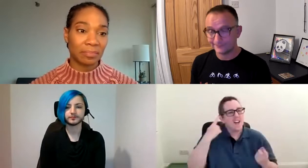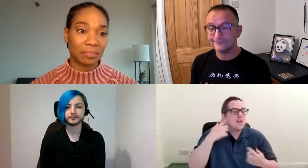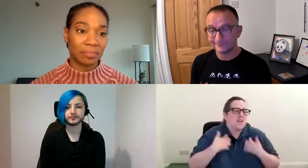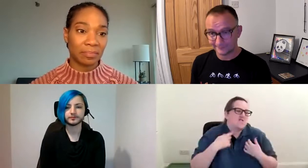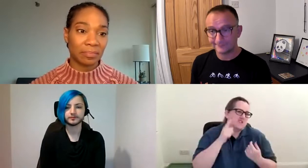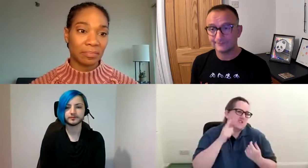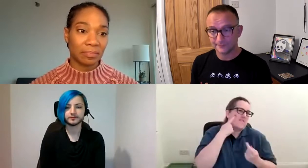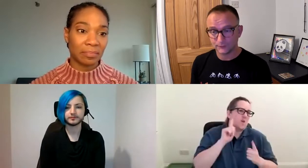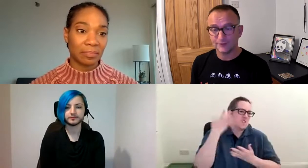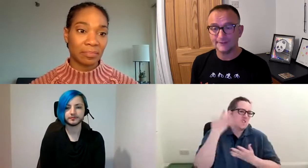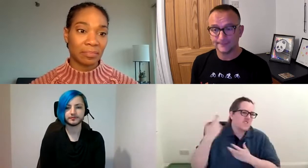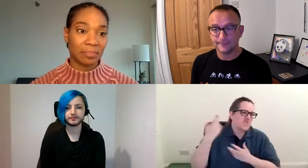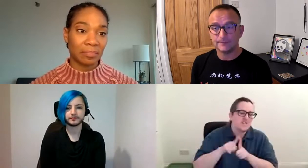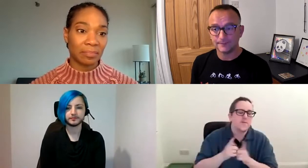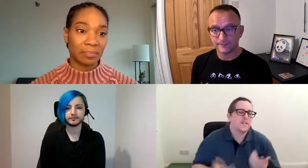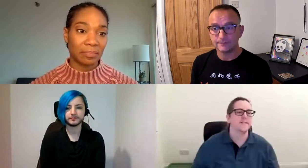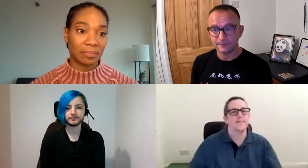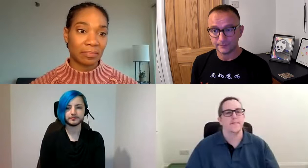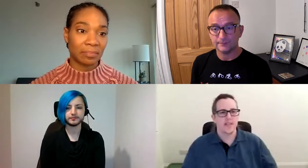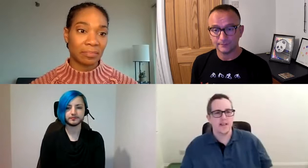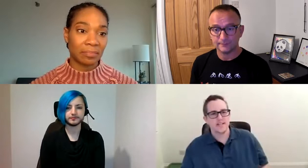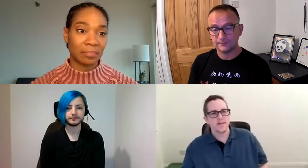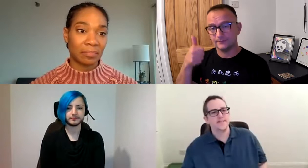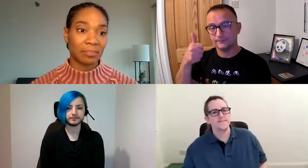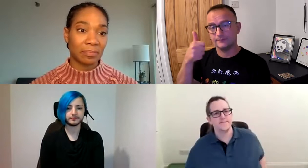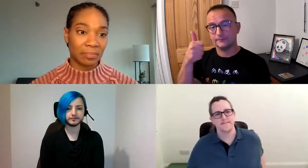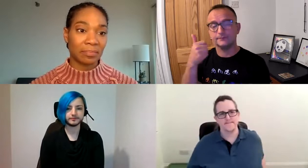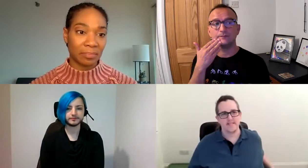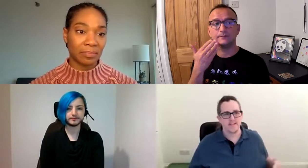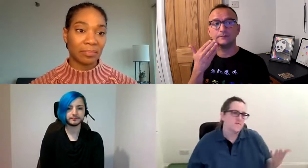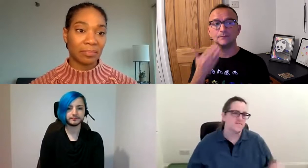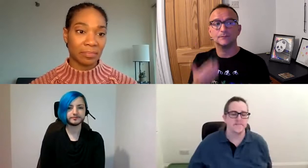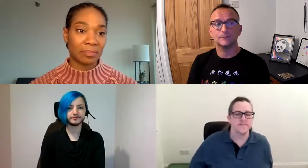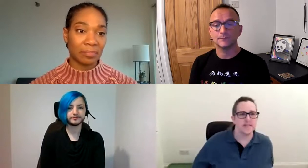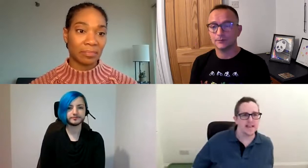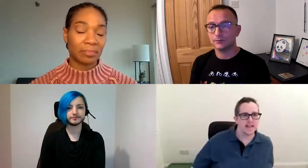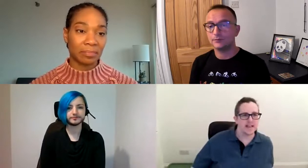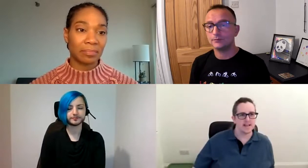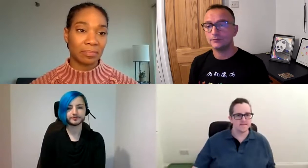would be interesting to find out some of the historical epidemiologys used in the terminology.